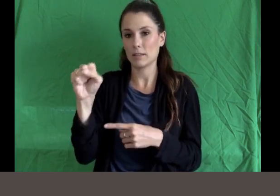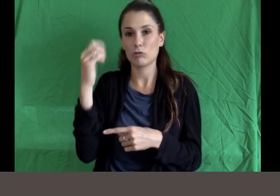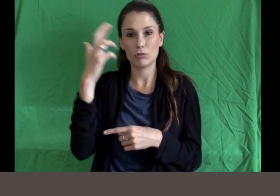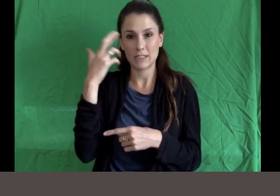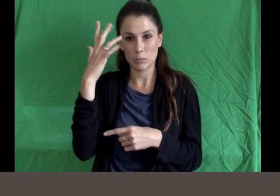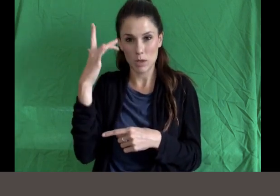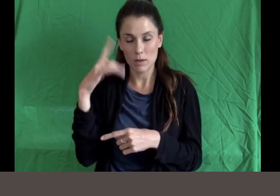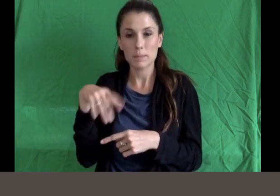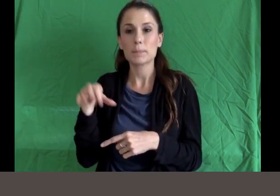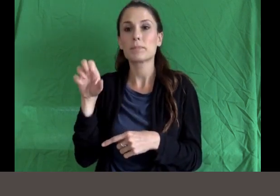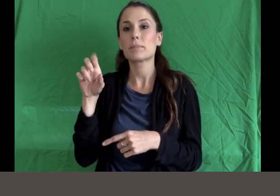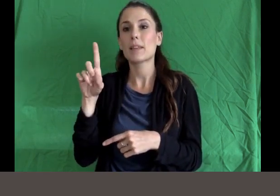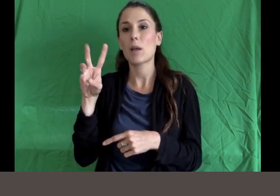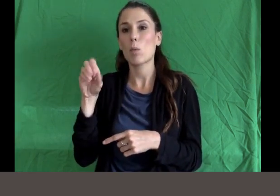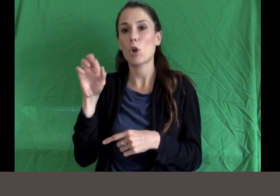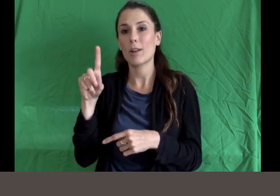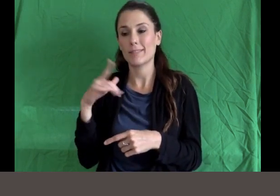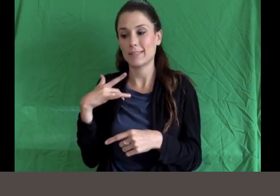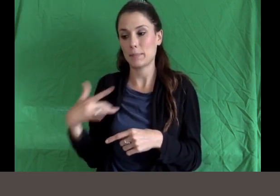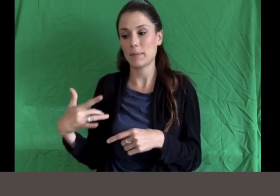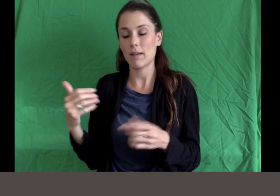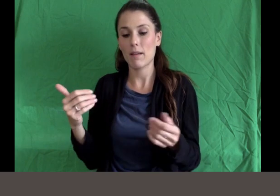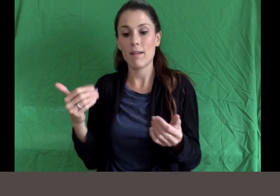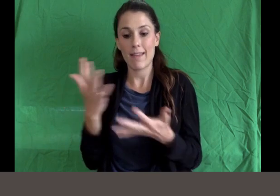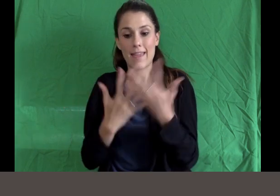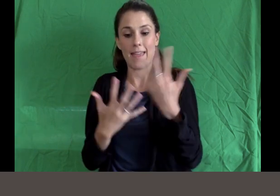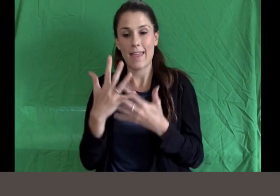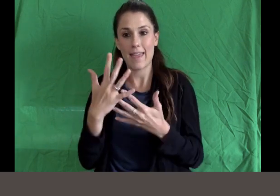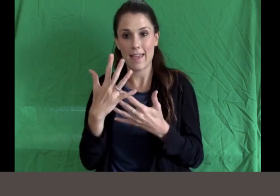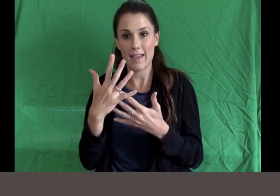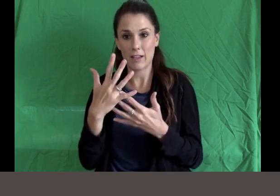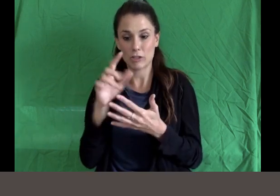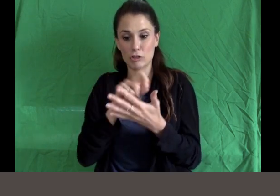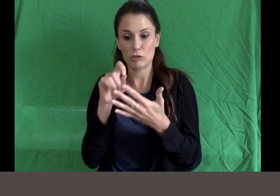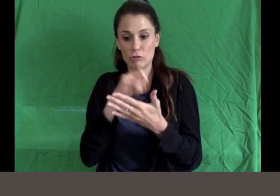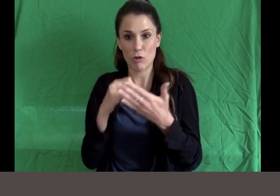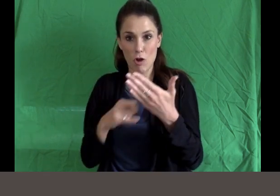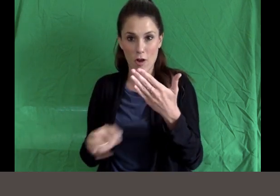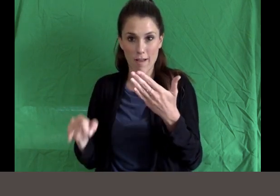Tufte usually does hand drawn graphical elements or in the past has done hand drawn graphical